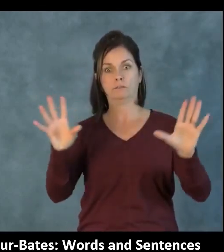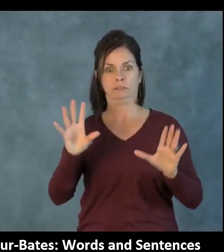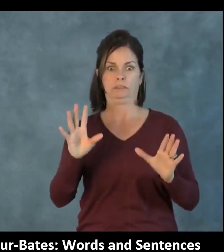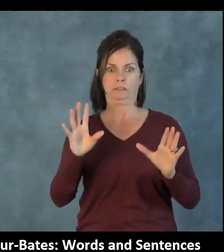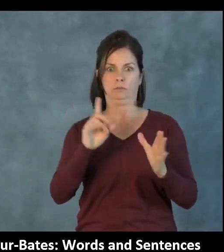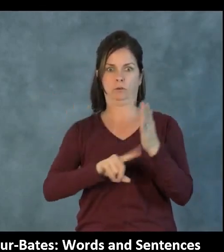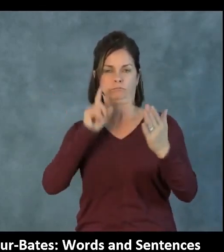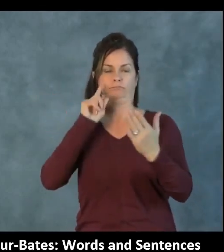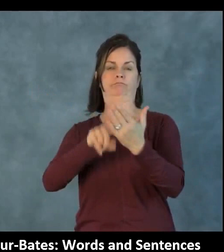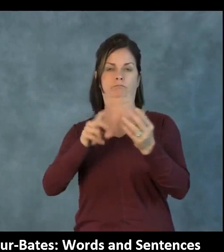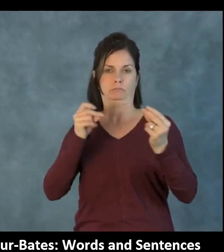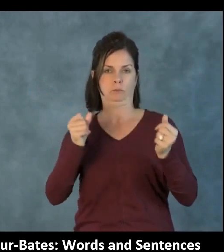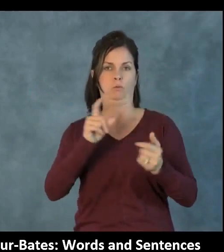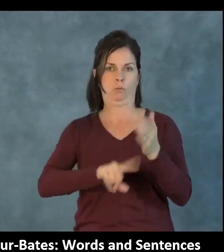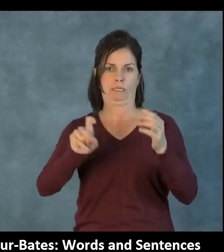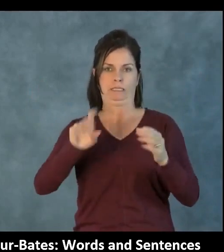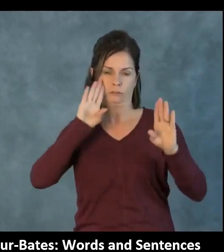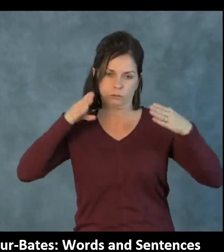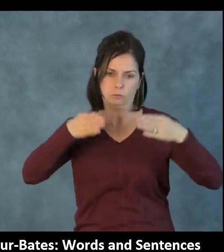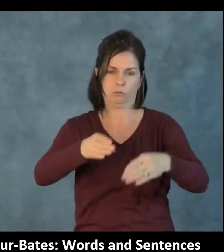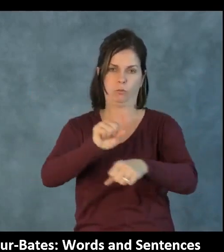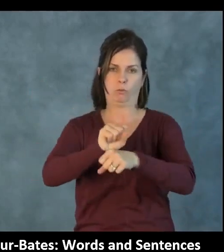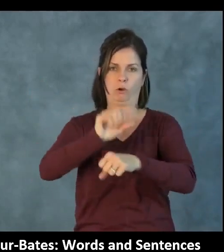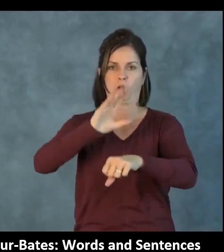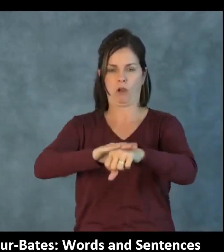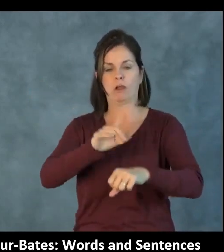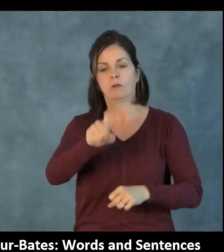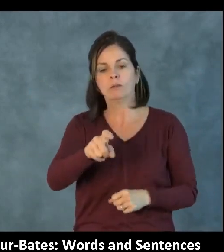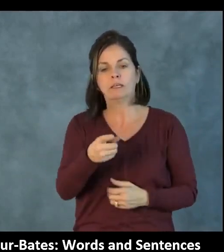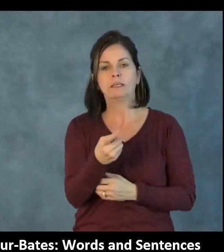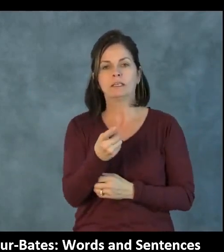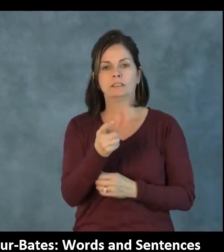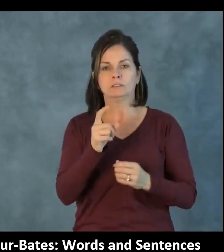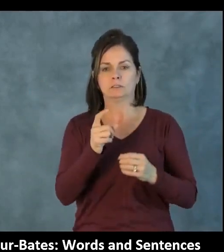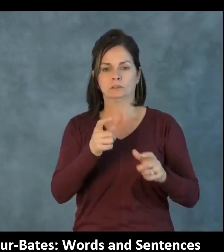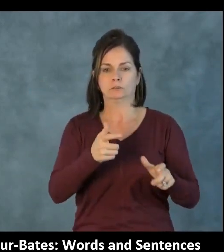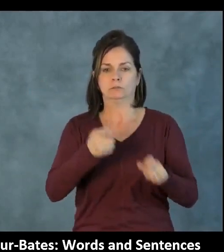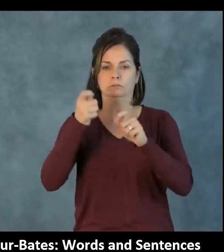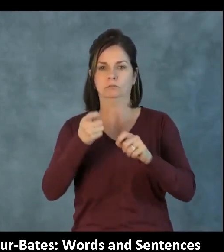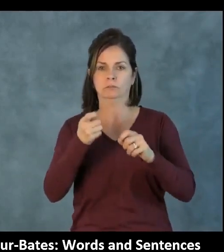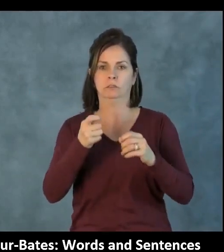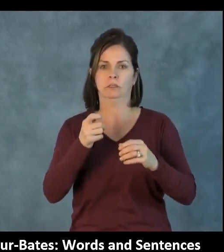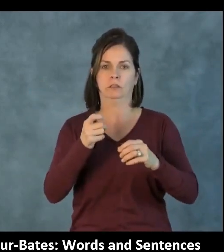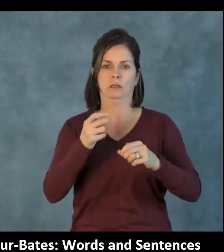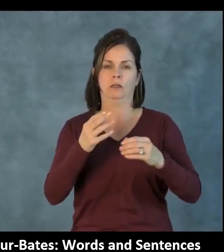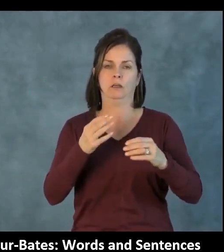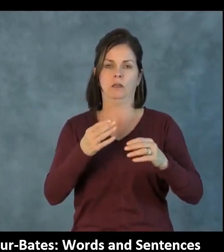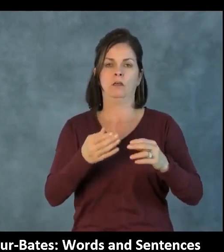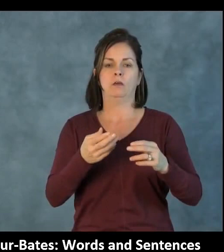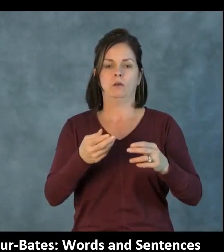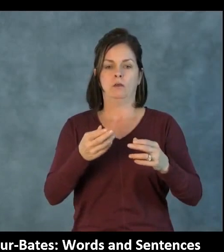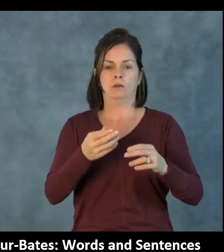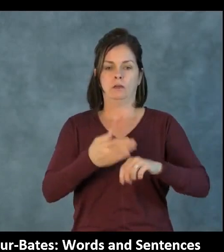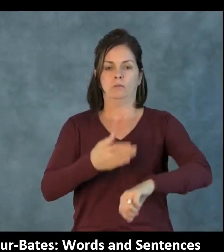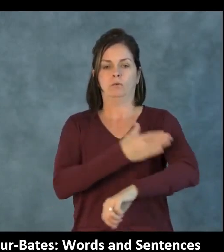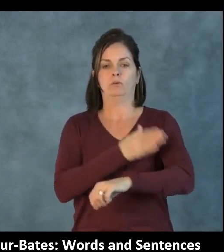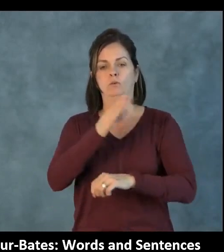to work on, is to increase his overall vocabulary, because in terms of just his overall vocabulary size,